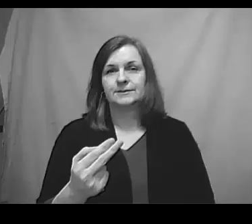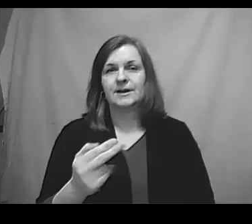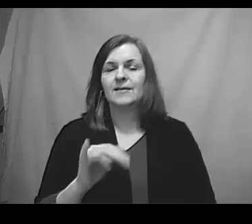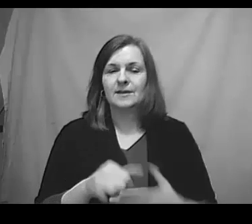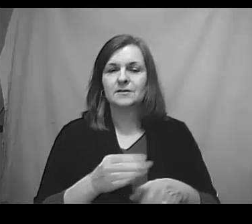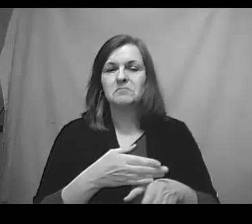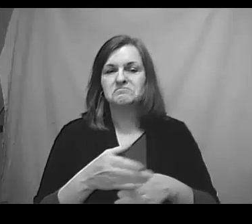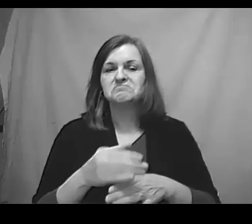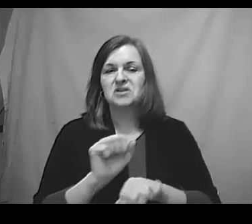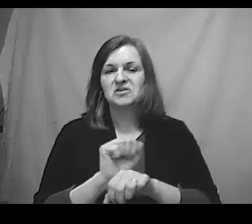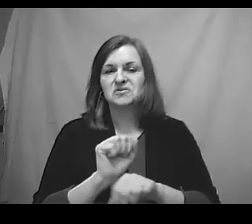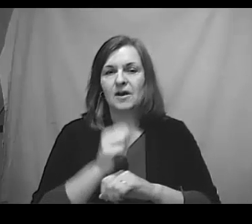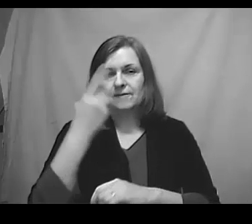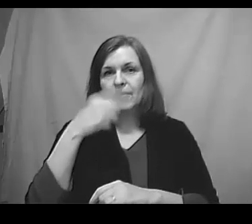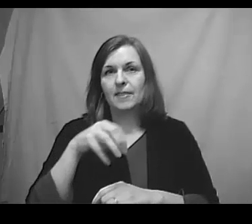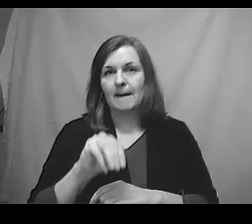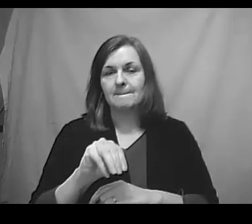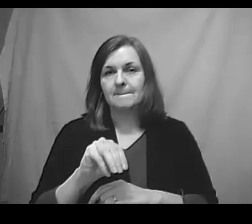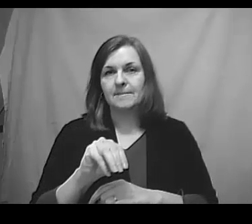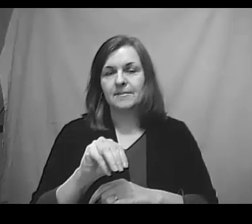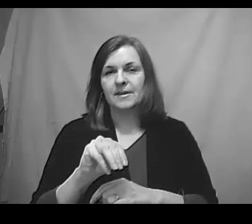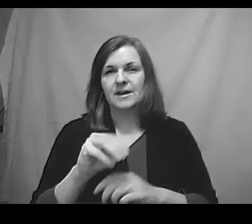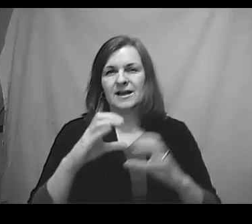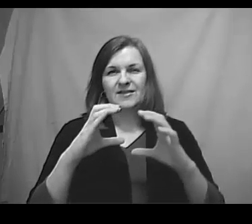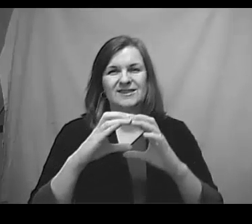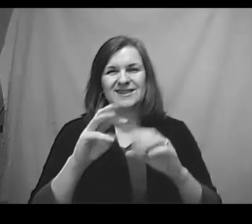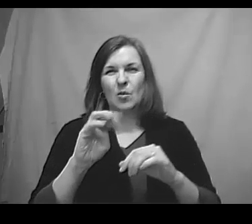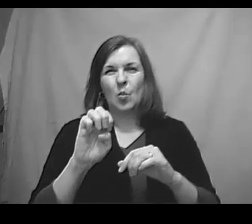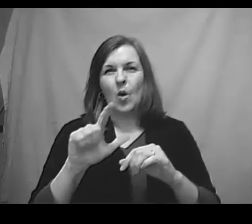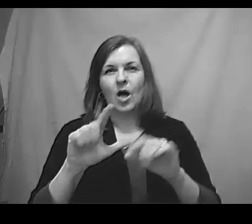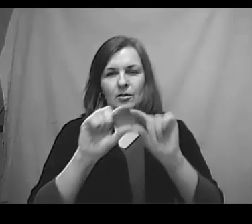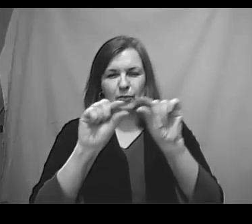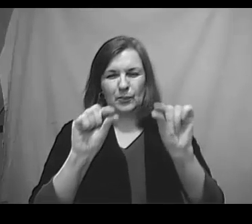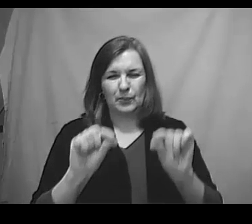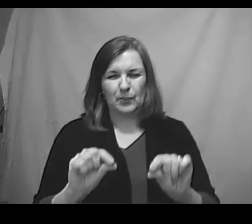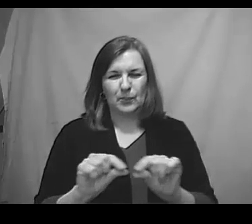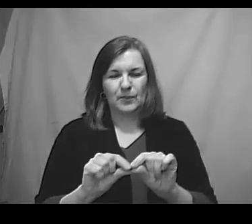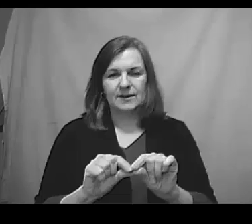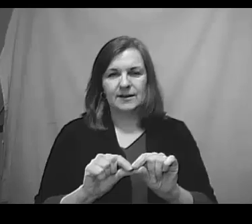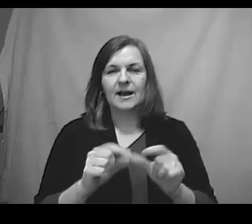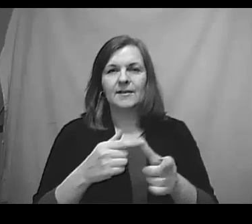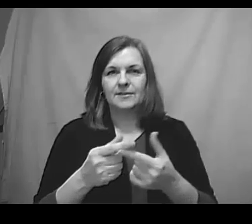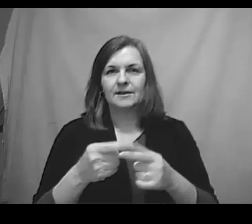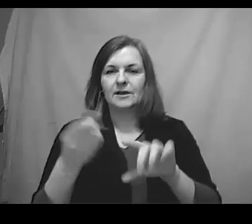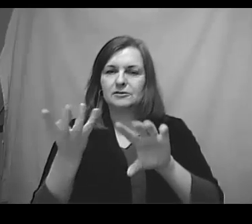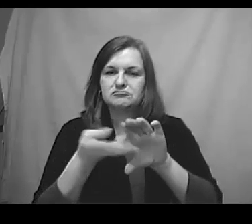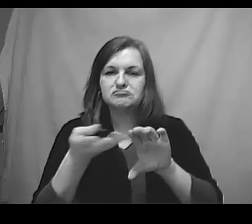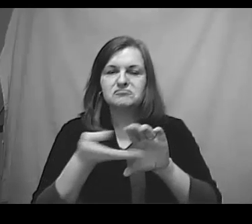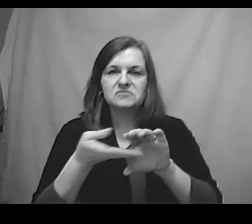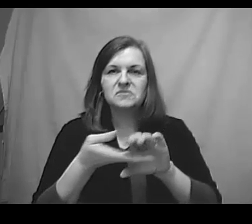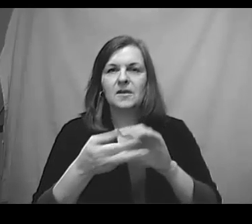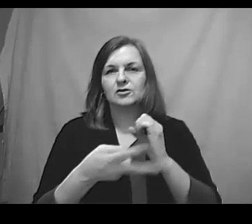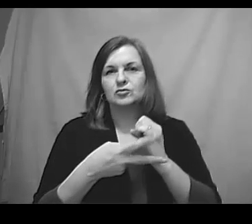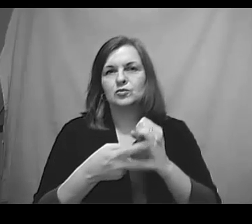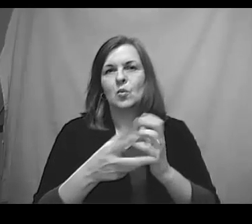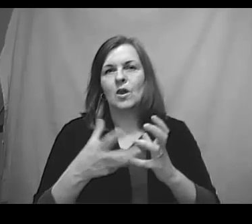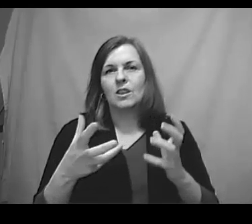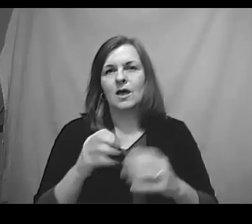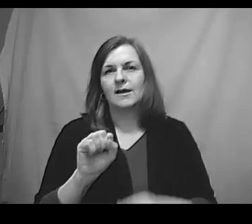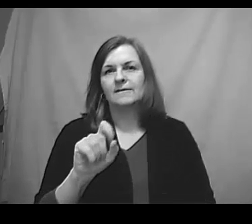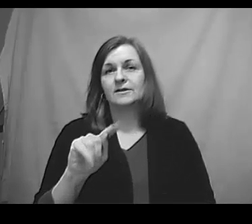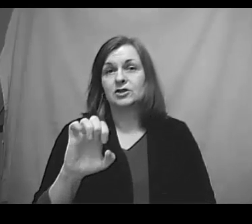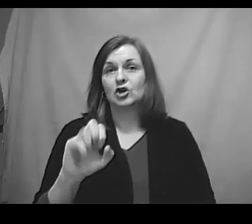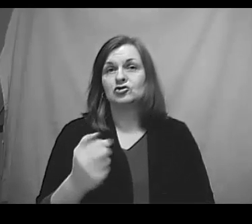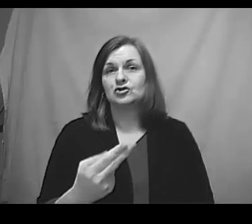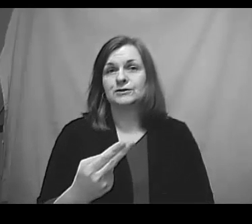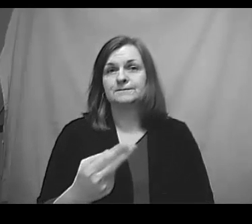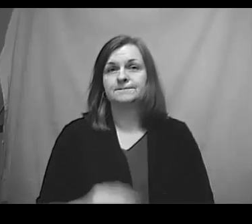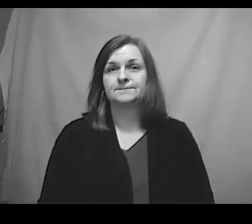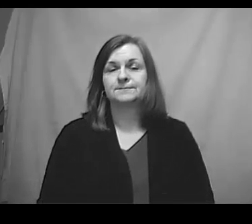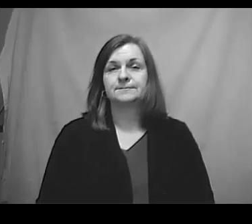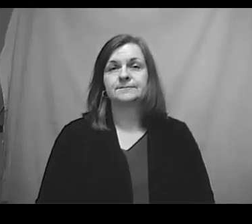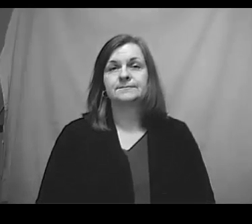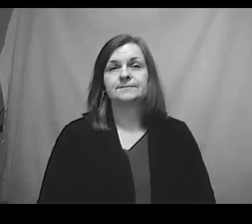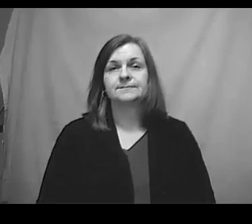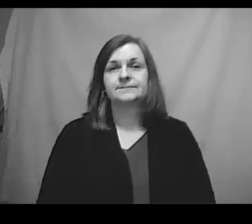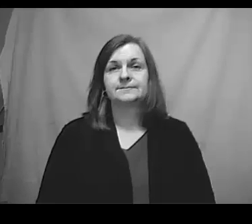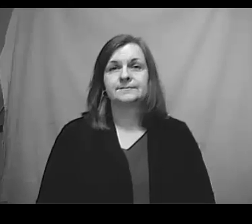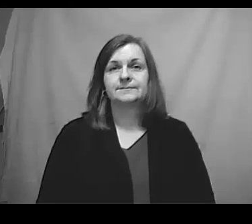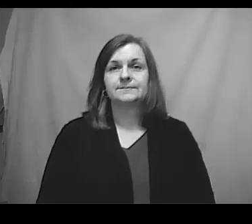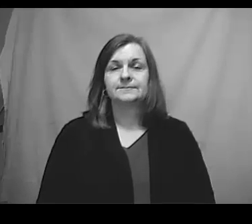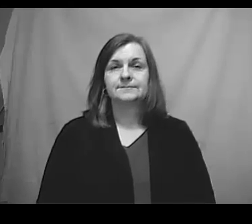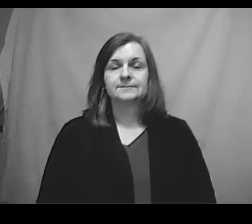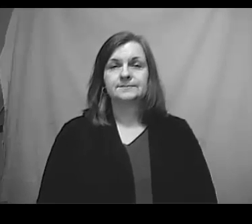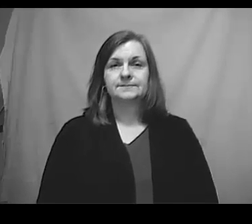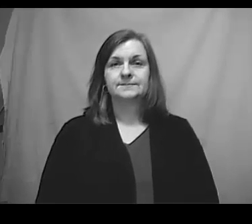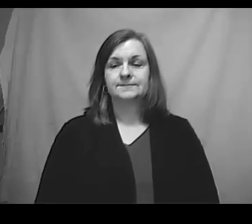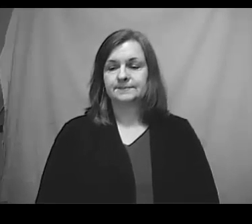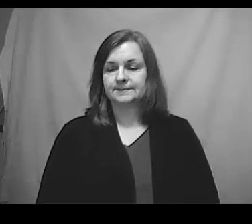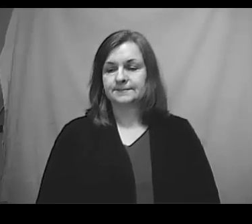task for them because the cell walls are thin and they can get a lot of starch stored on the inside